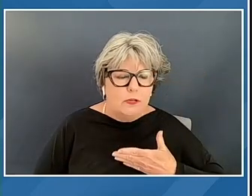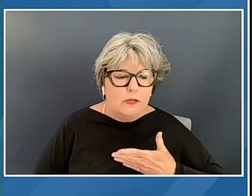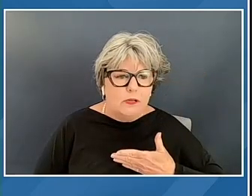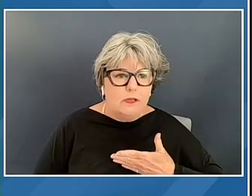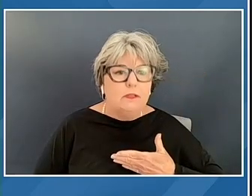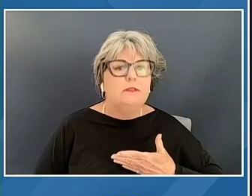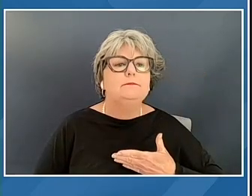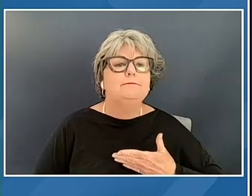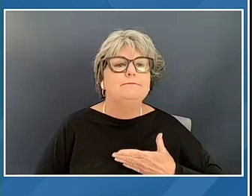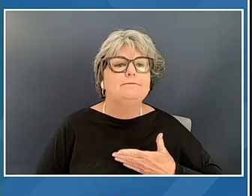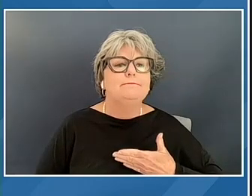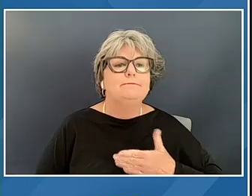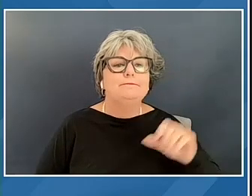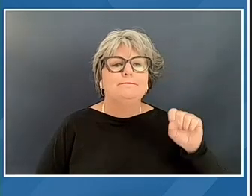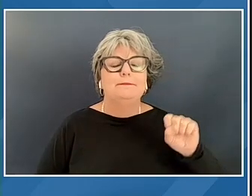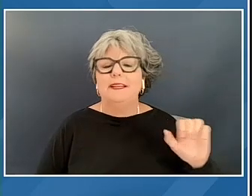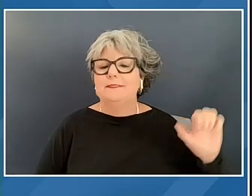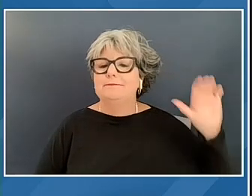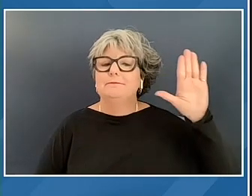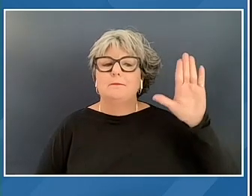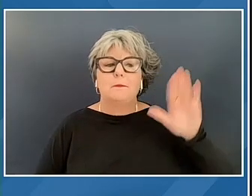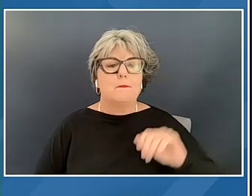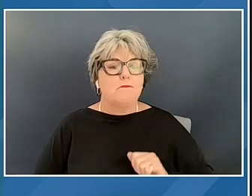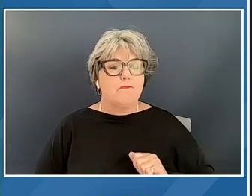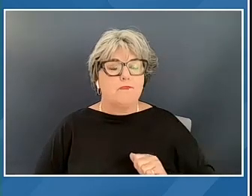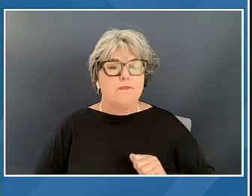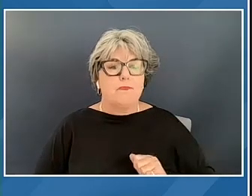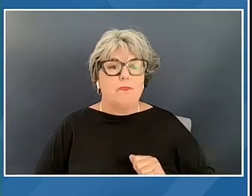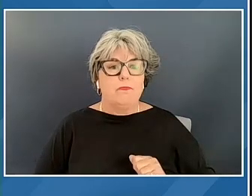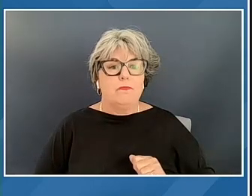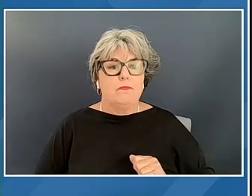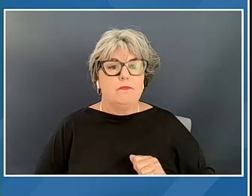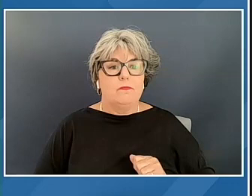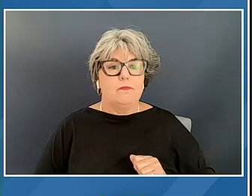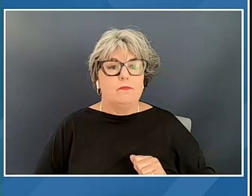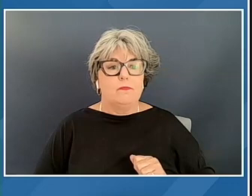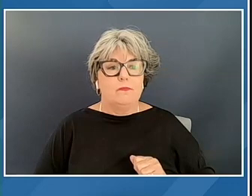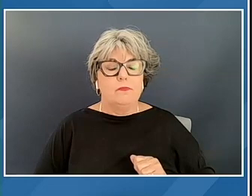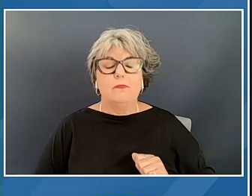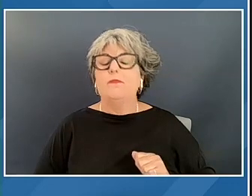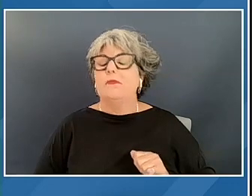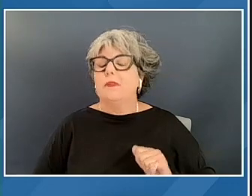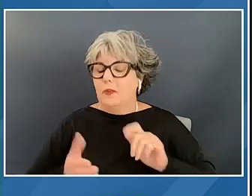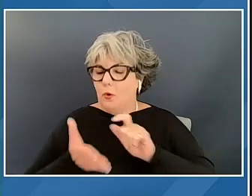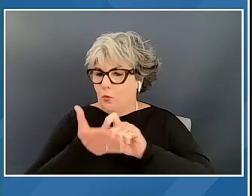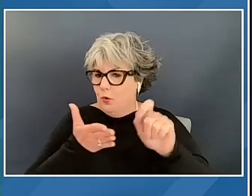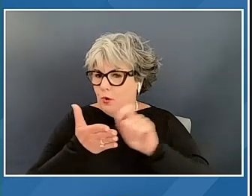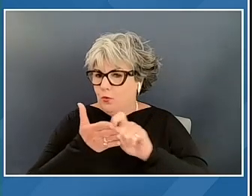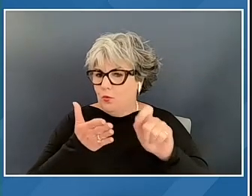But yes, I did. We wrote as much as we can automate, and as